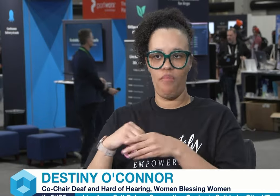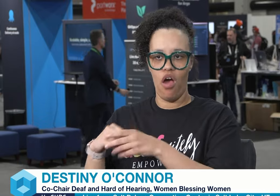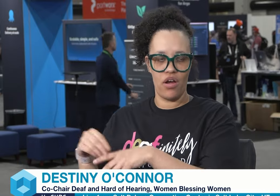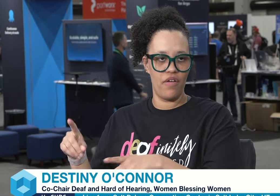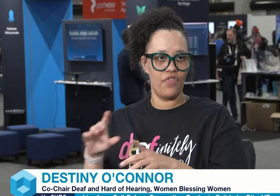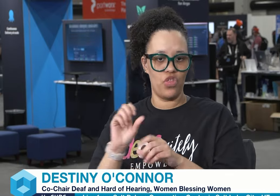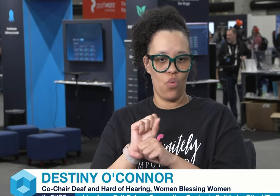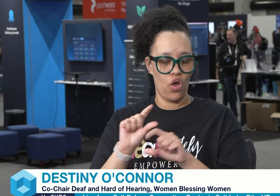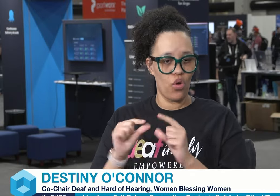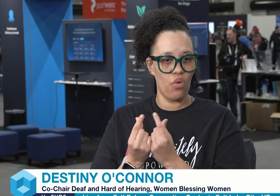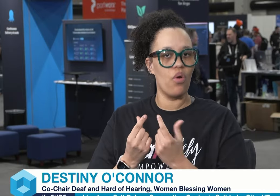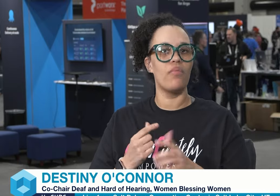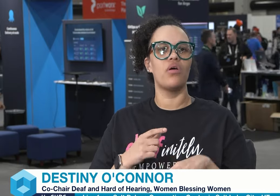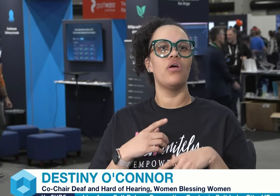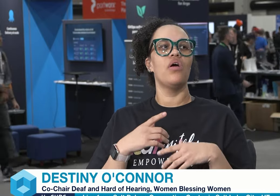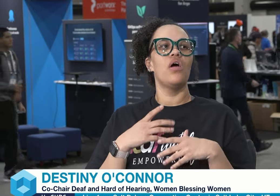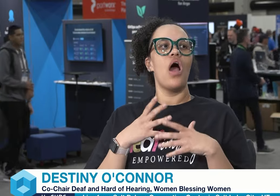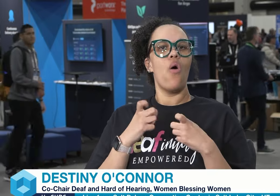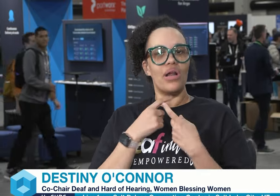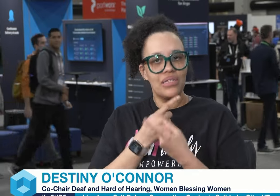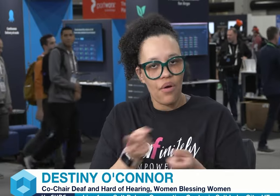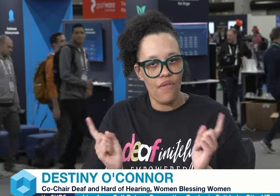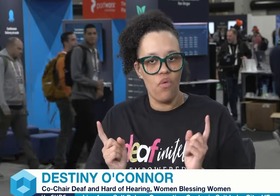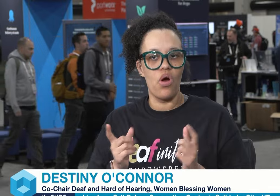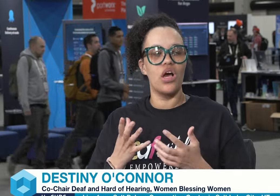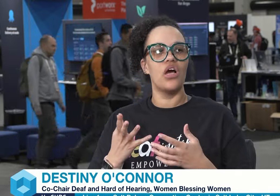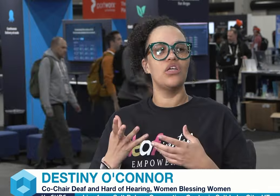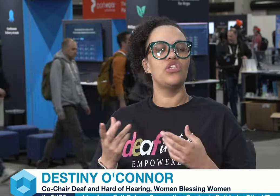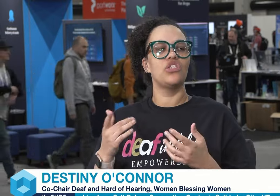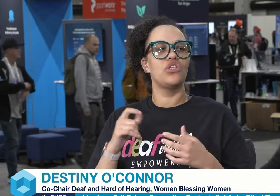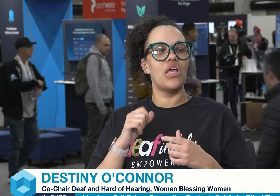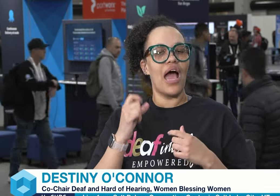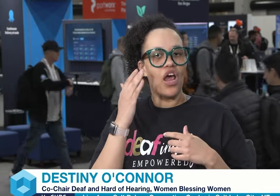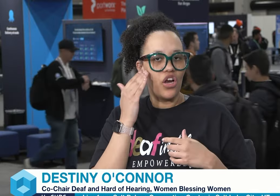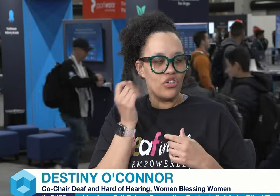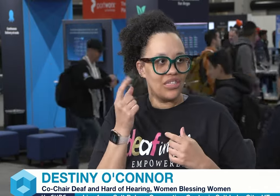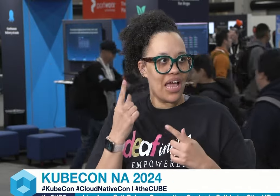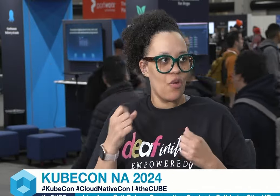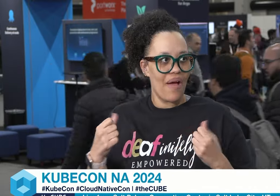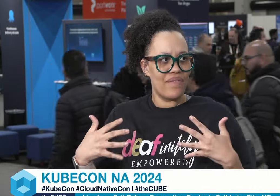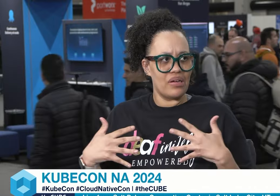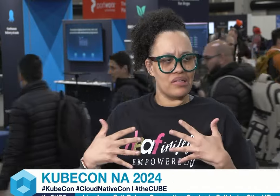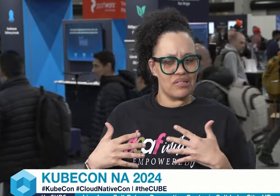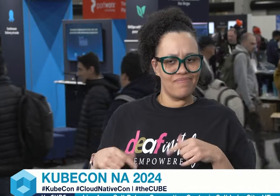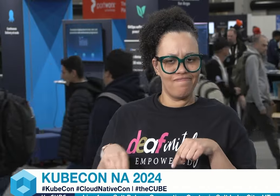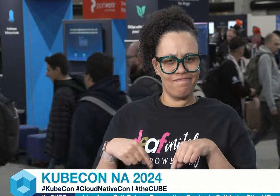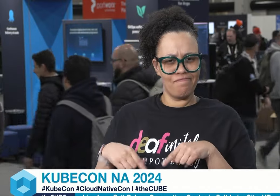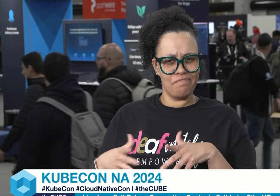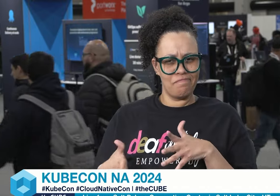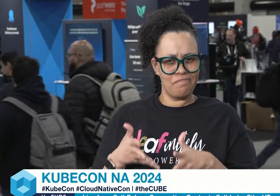and all the people who've been involved in the working groups, and I want to tell everyone that I know